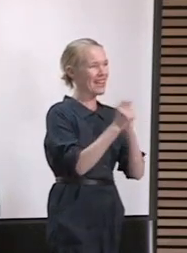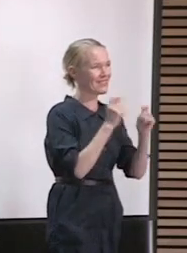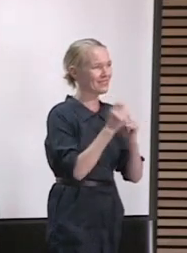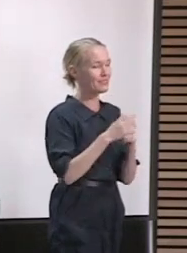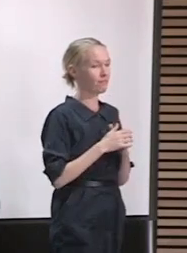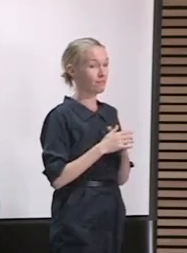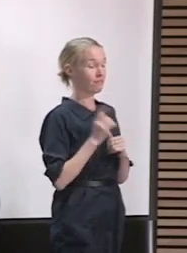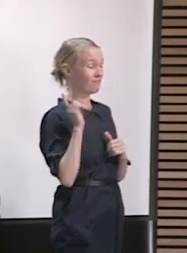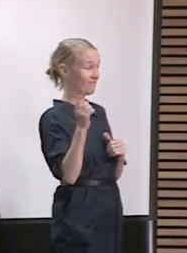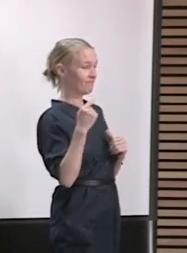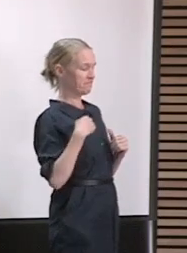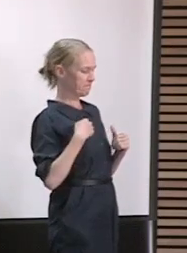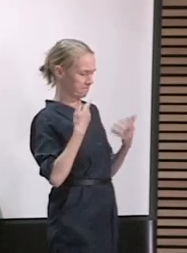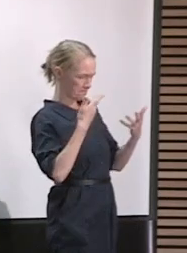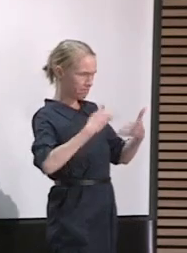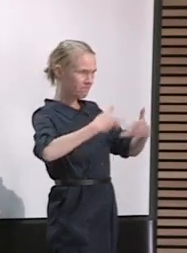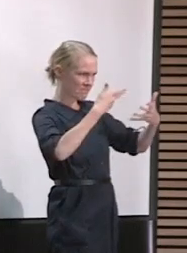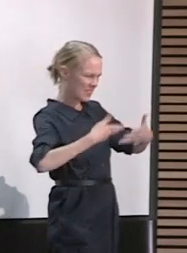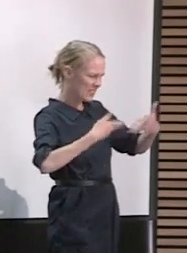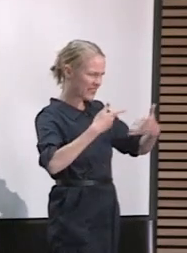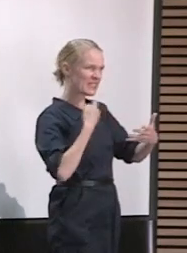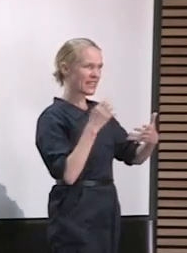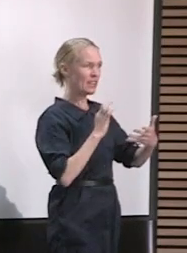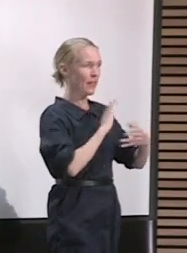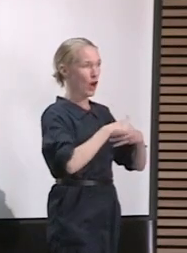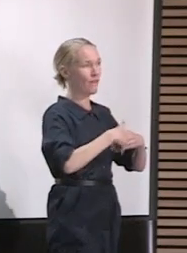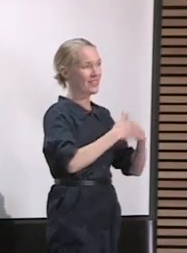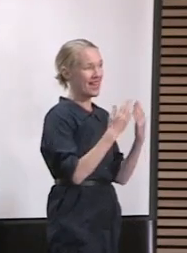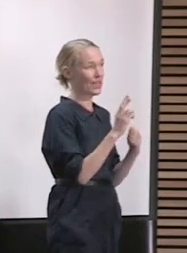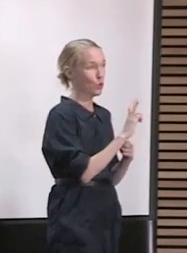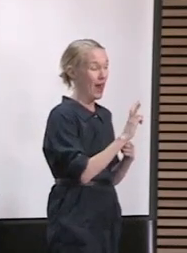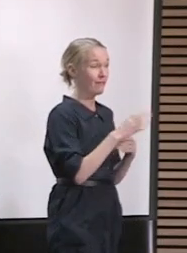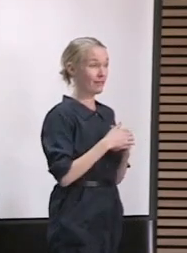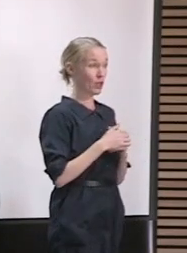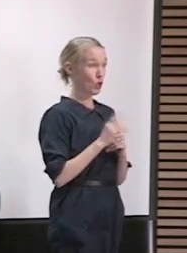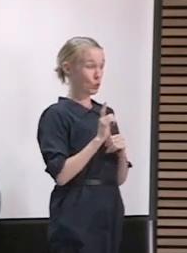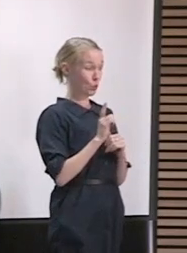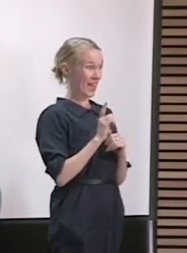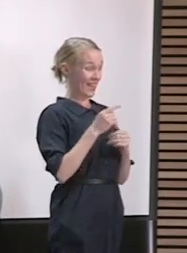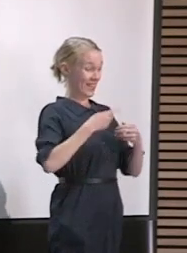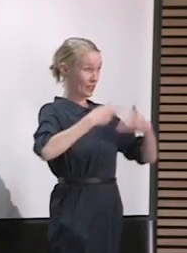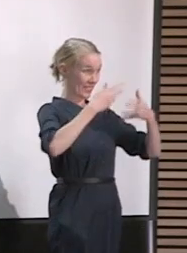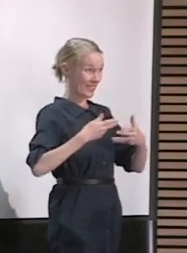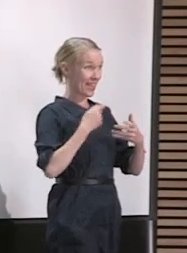Why not? I'm certainly happy to get it, but I think the numbers that I